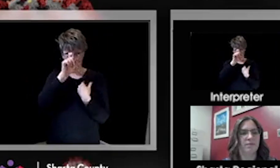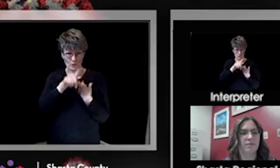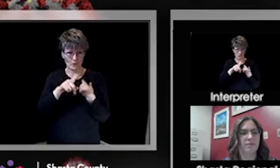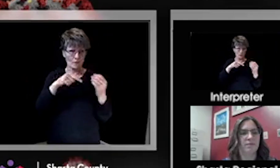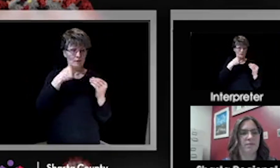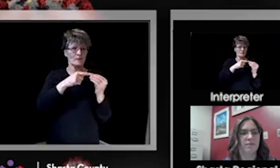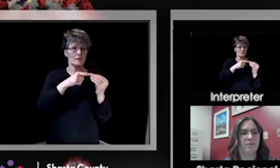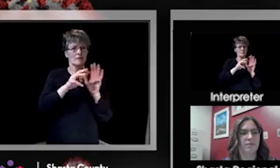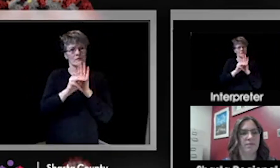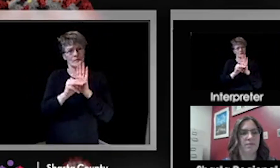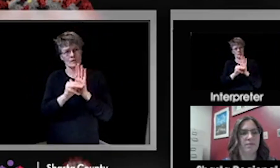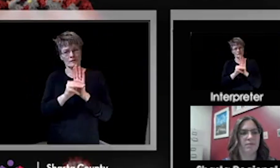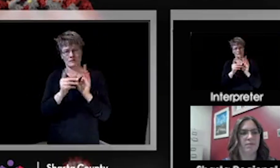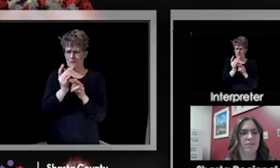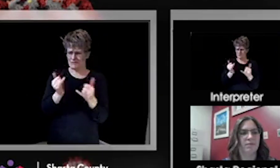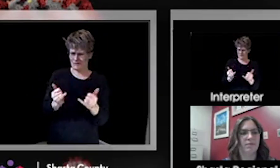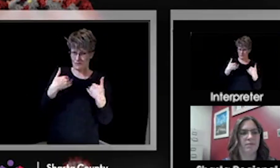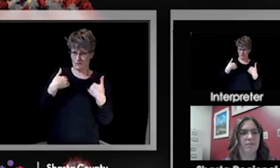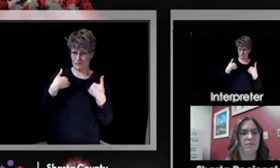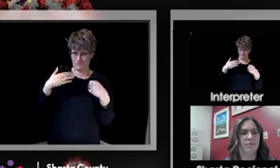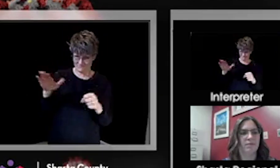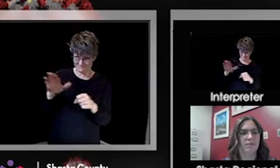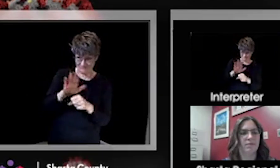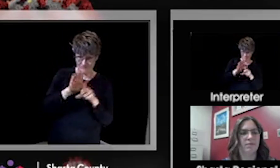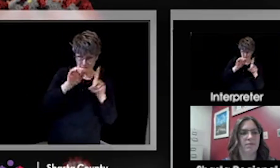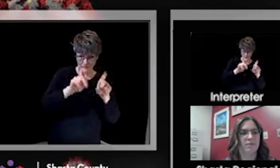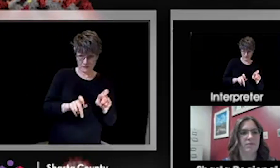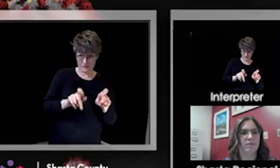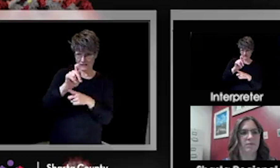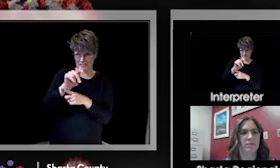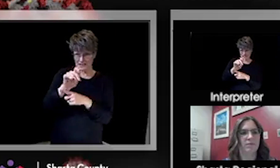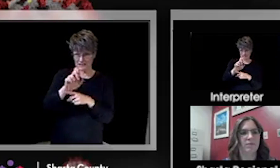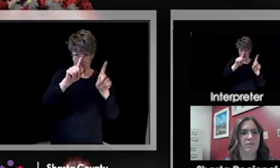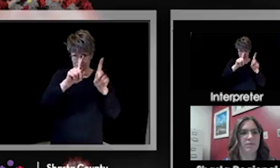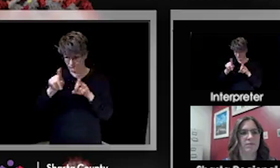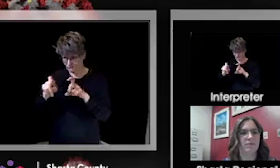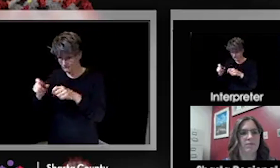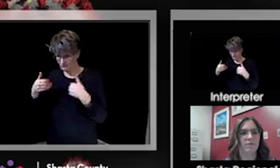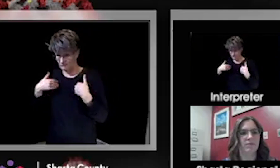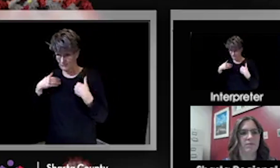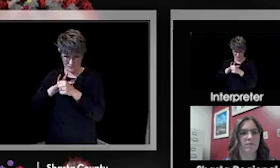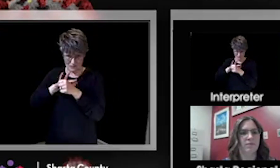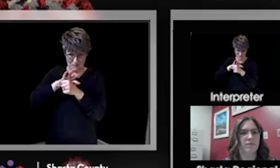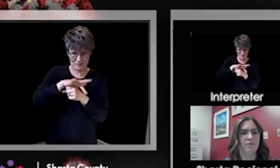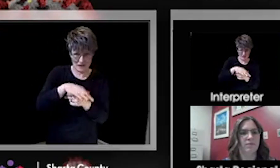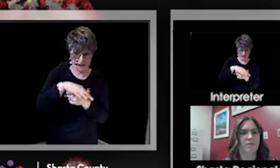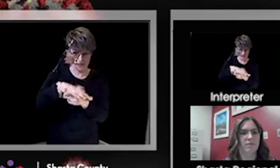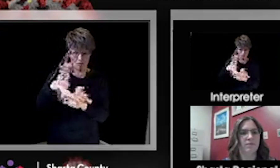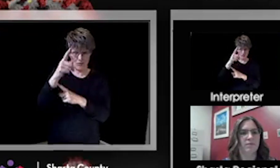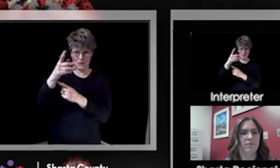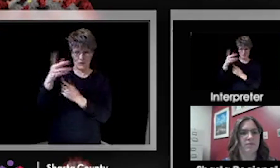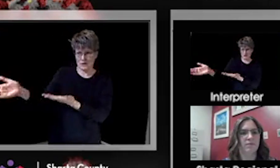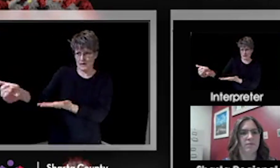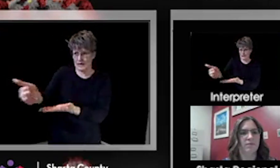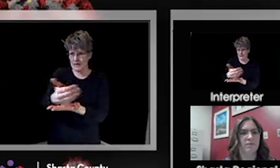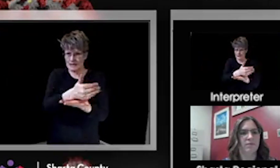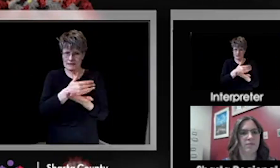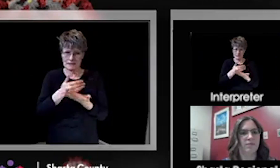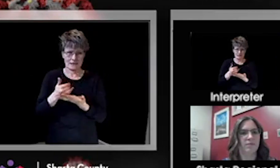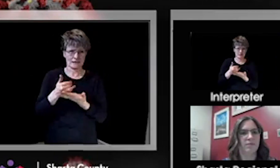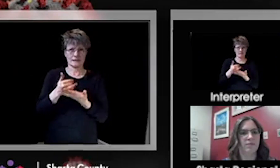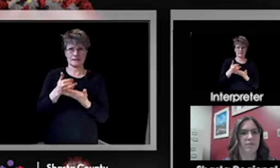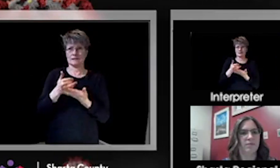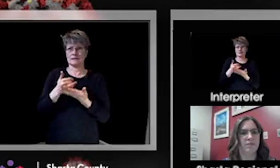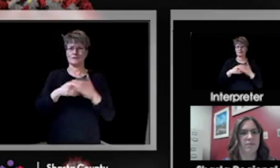now that it would be possible to take a random sample of the population so that could be